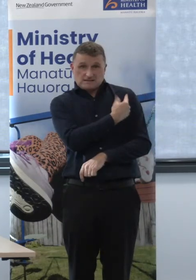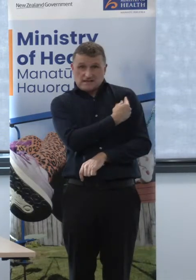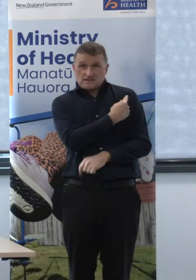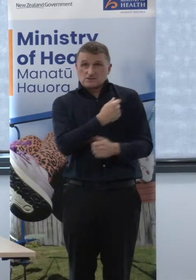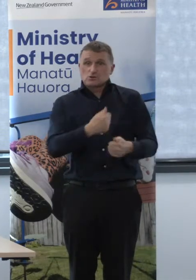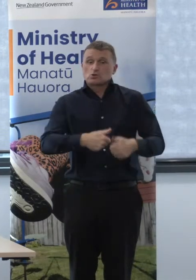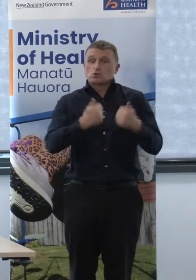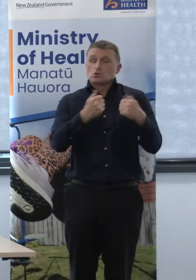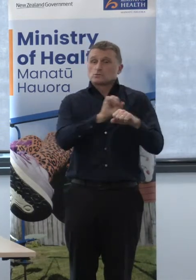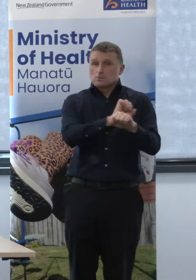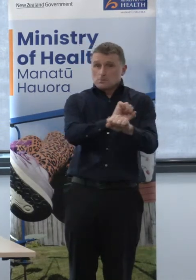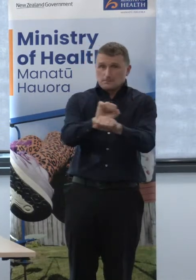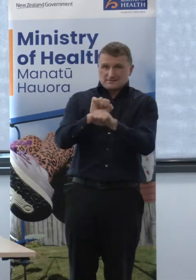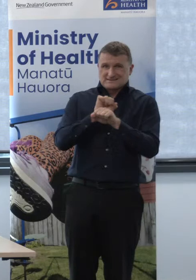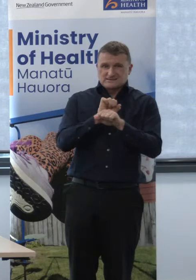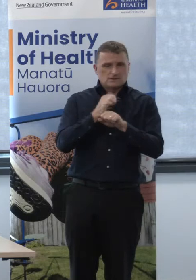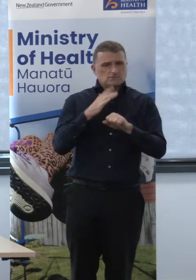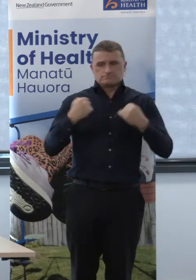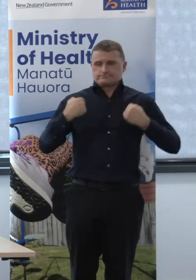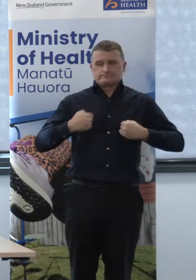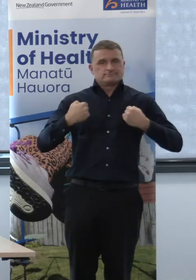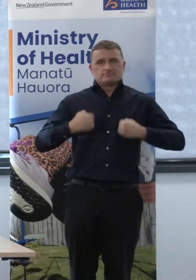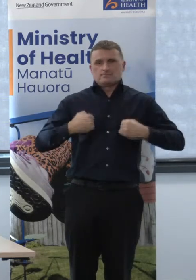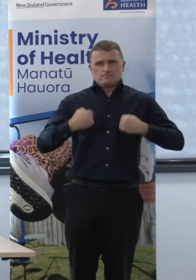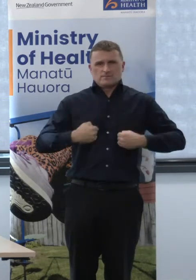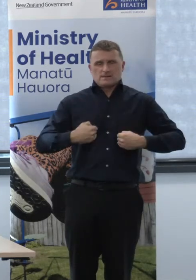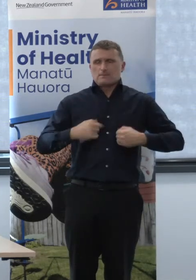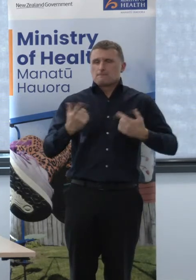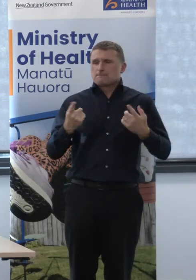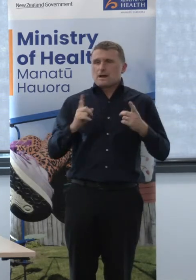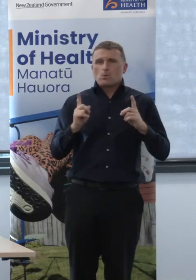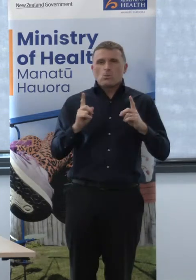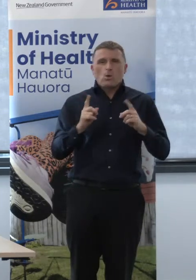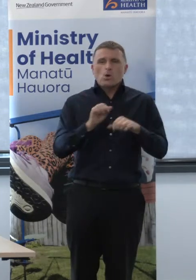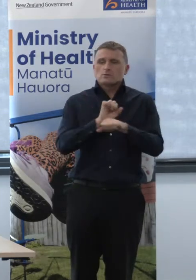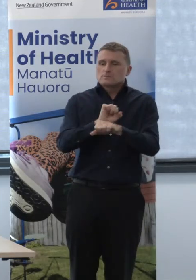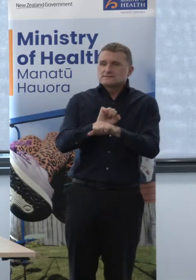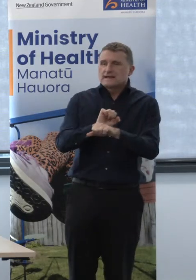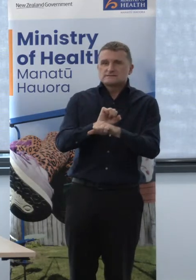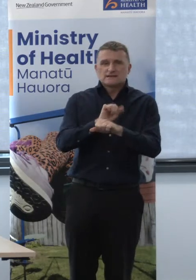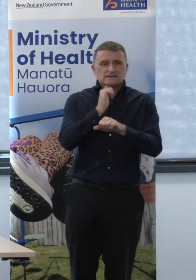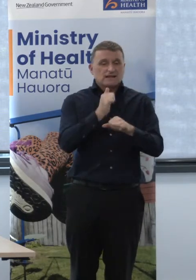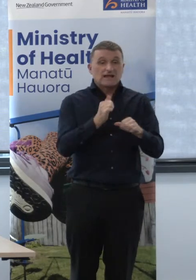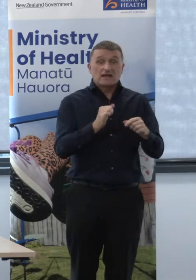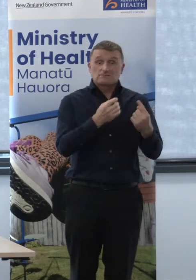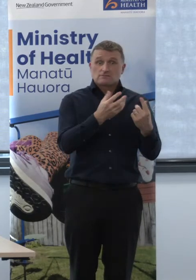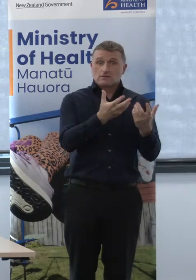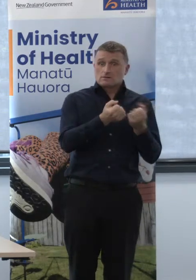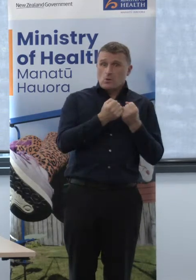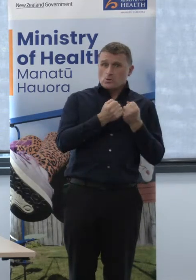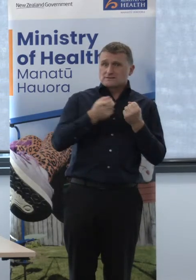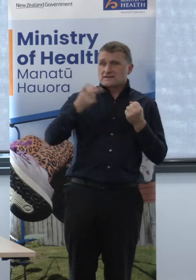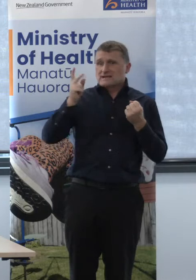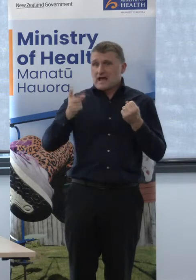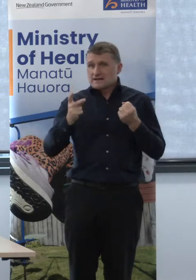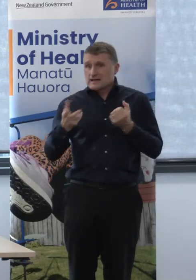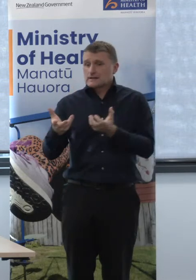now. Obviously the natural infection and vaccination are giving good protection against severe disease, just as a level of protection of getting new